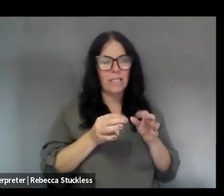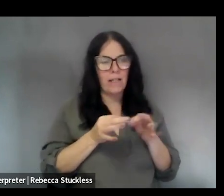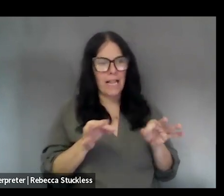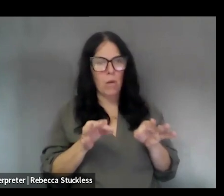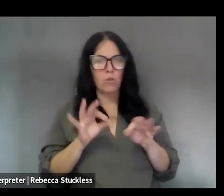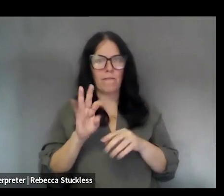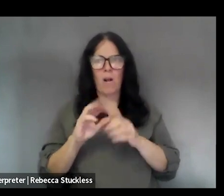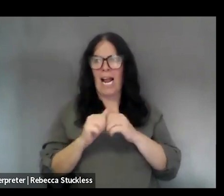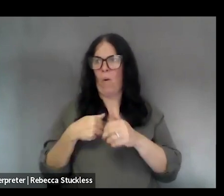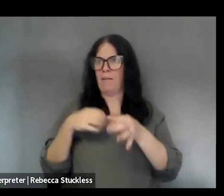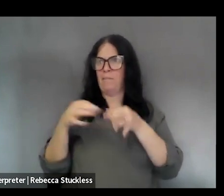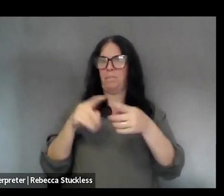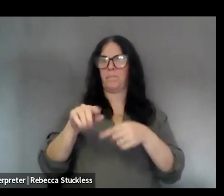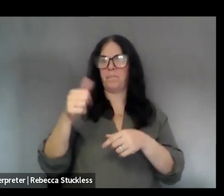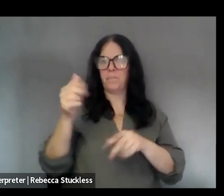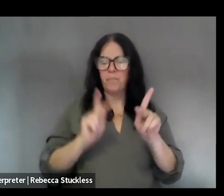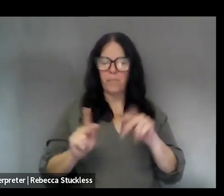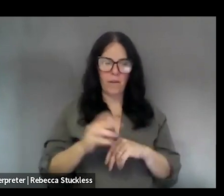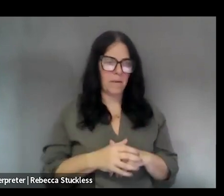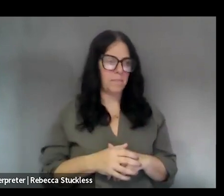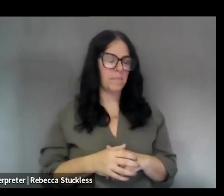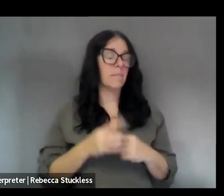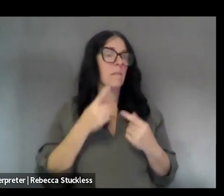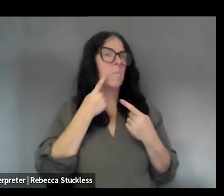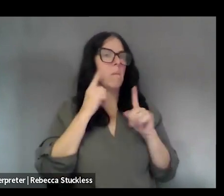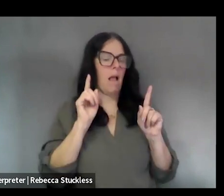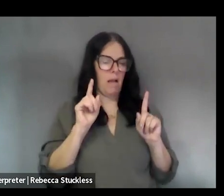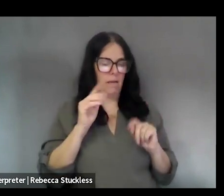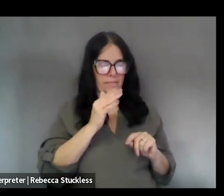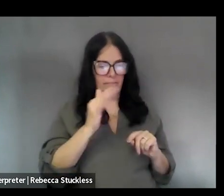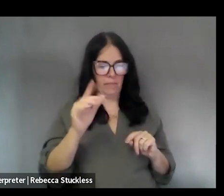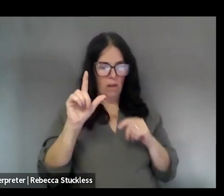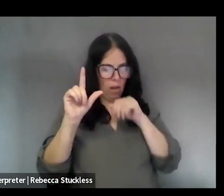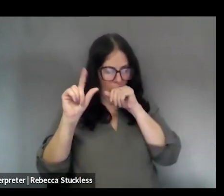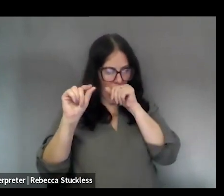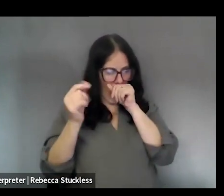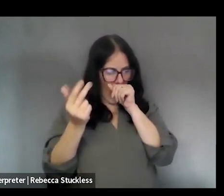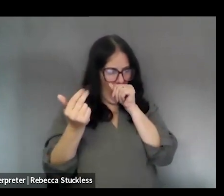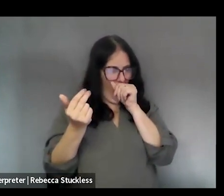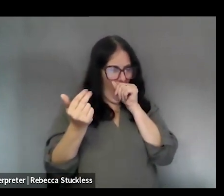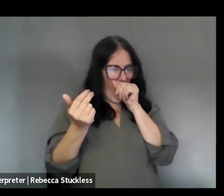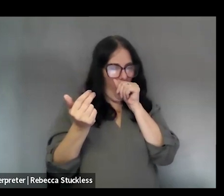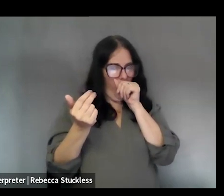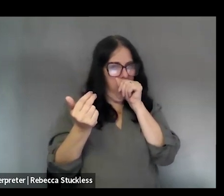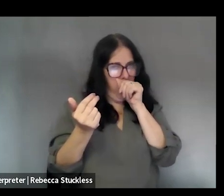to other people, and it wasn't until 2013 where I moved across the country back to the Maryland